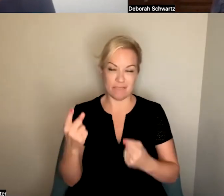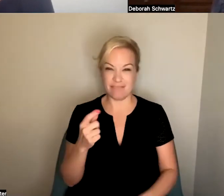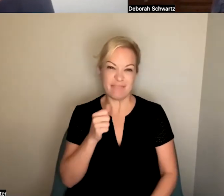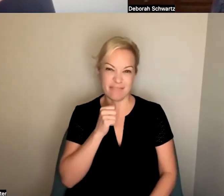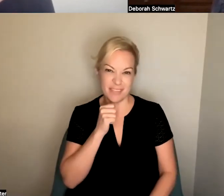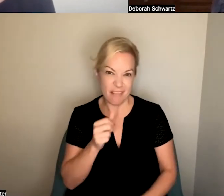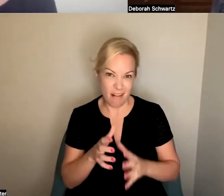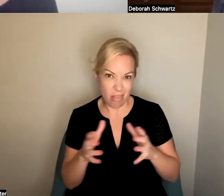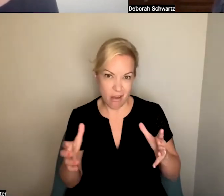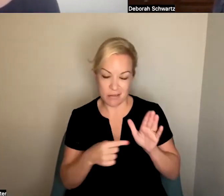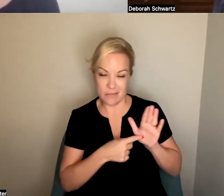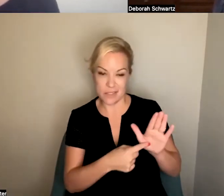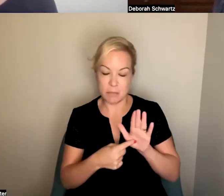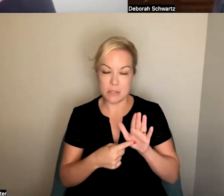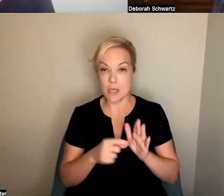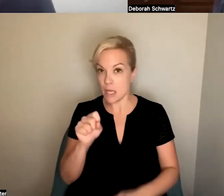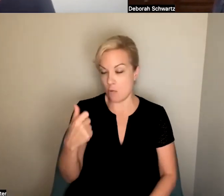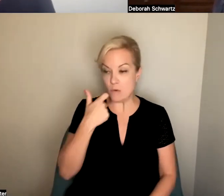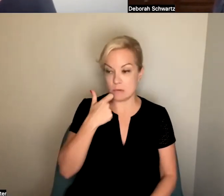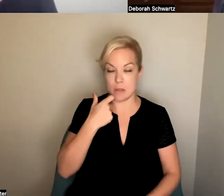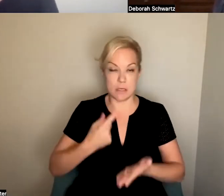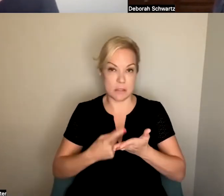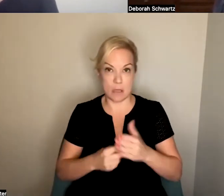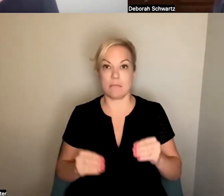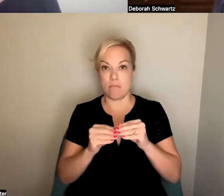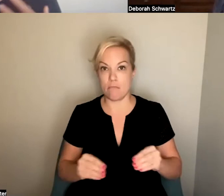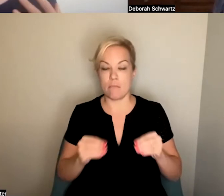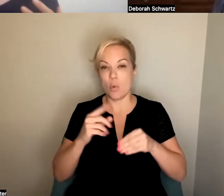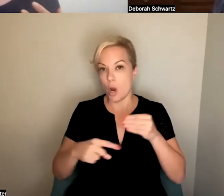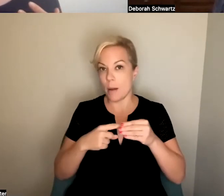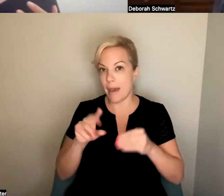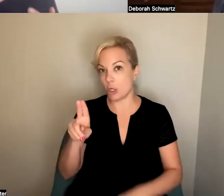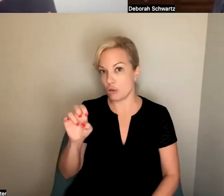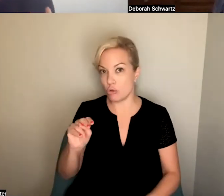conversation around museum unions is, sort of, like, you know if you put on a show about labor,